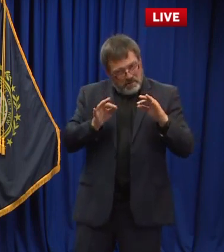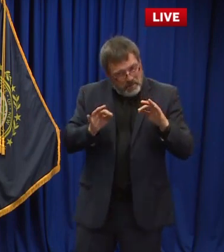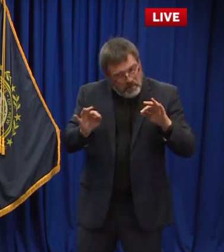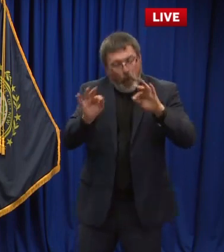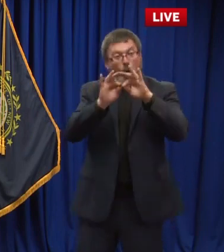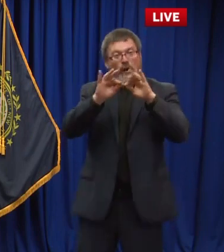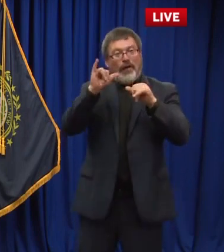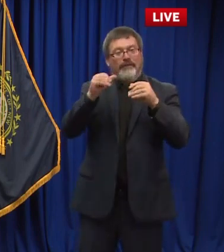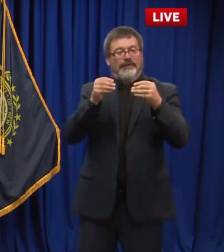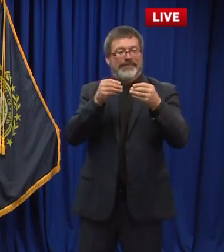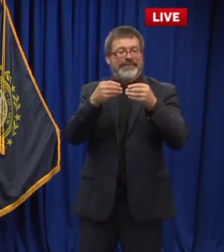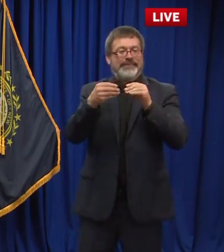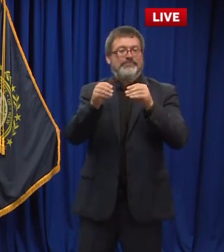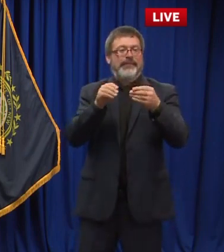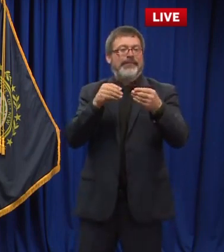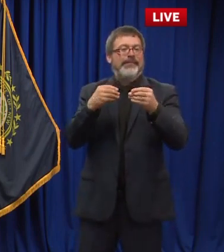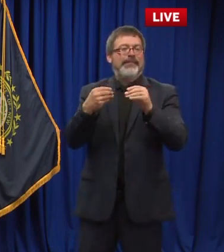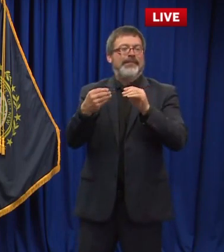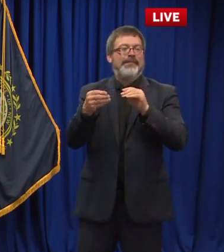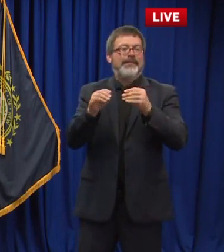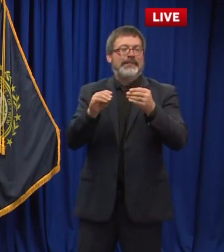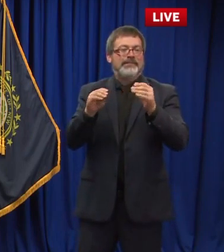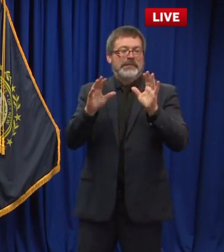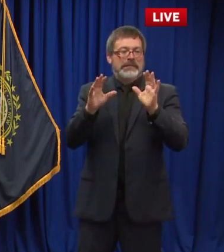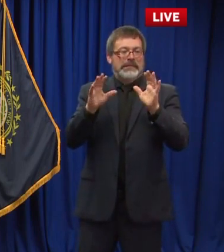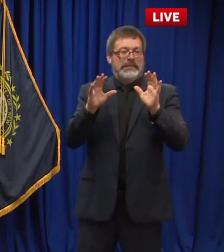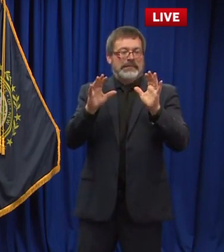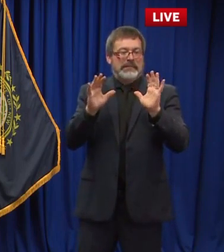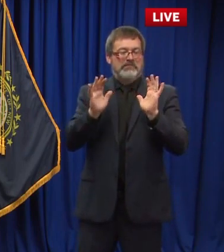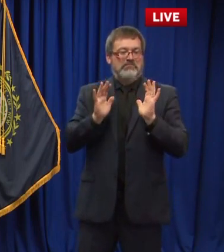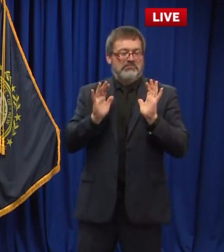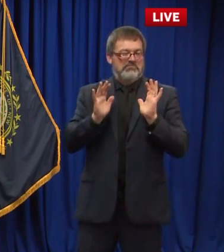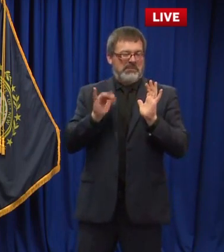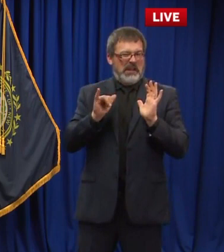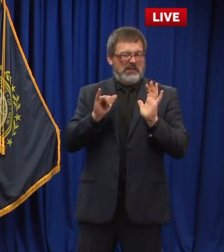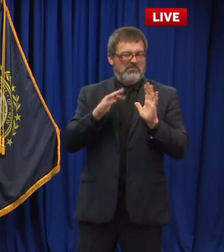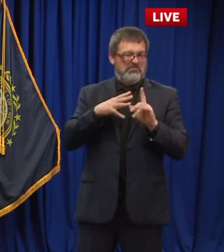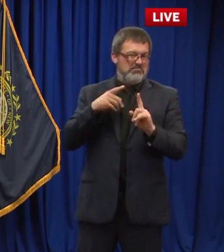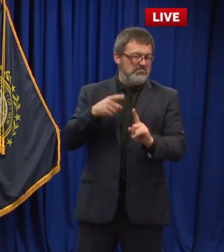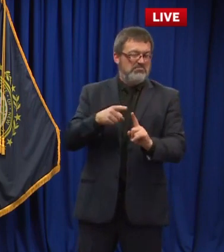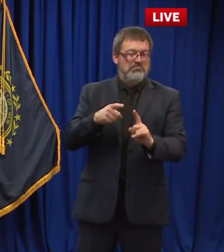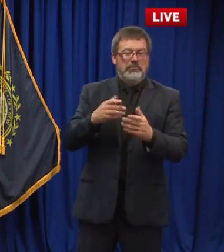DESIGN A MODEL THAT WORKS BEST FOR THEIR STUDENTS.